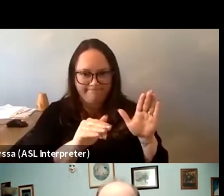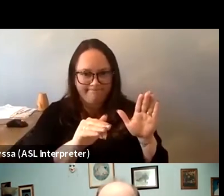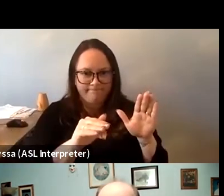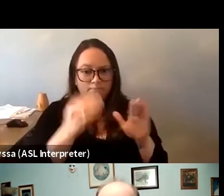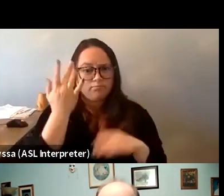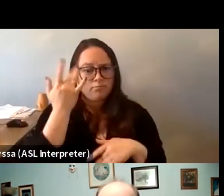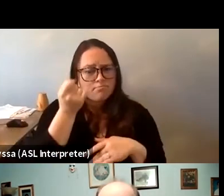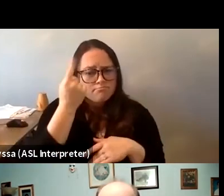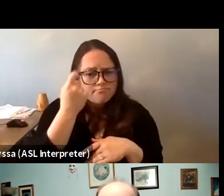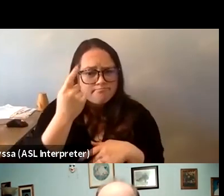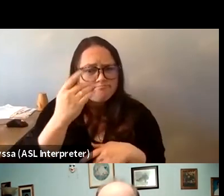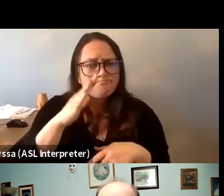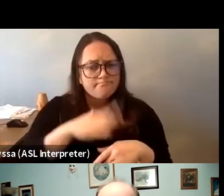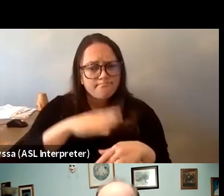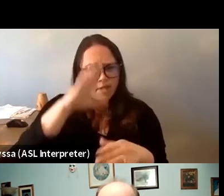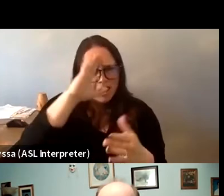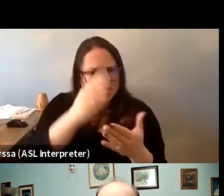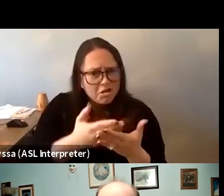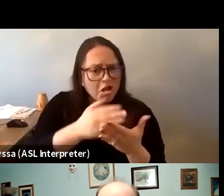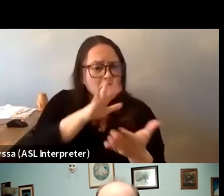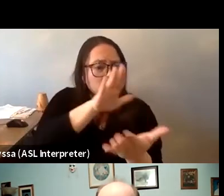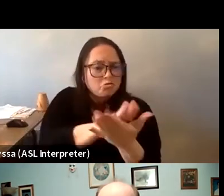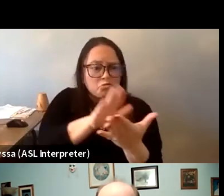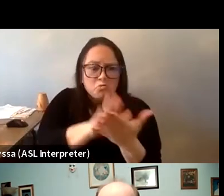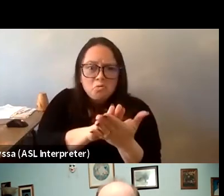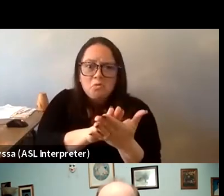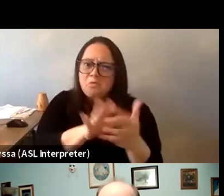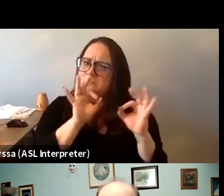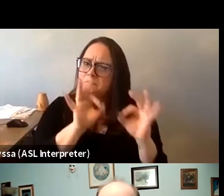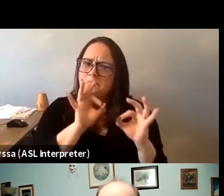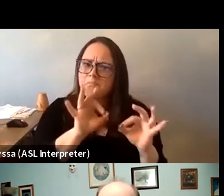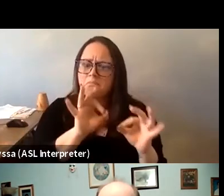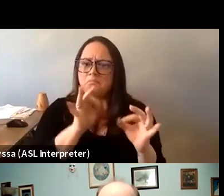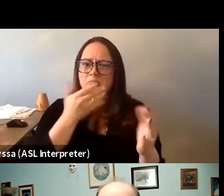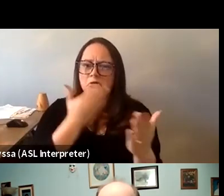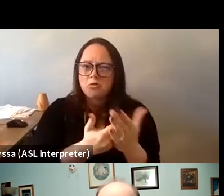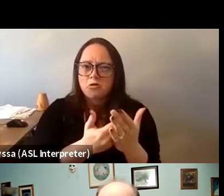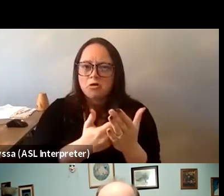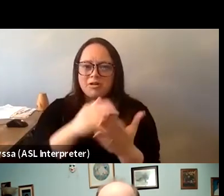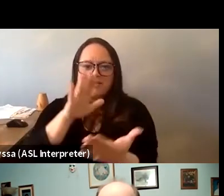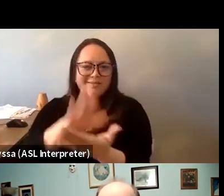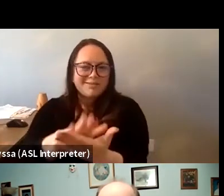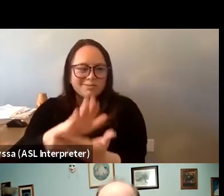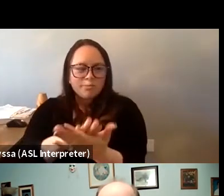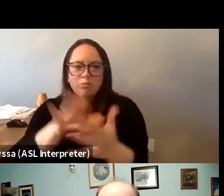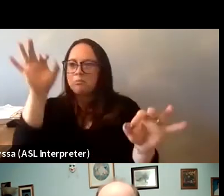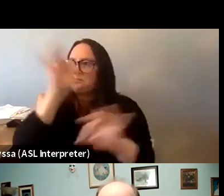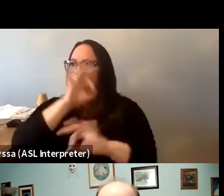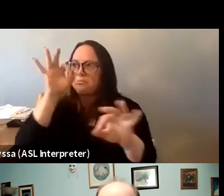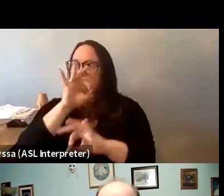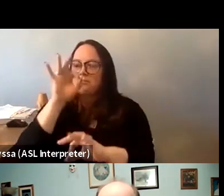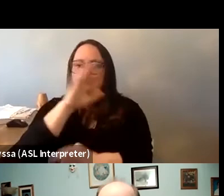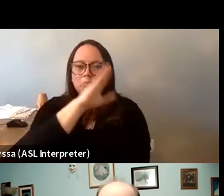in school. Um, the school never picked up on on anything. As a